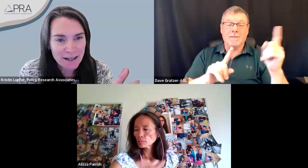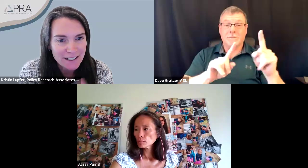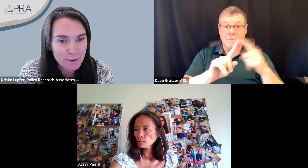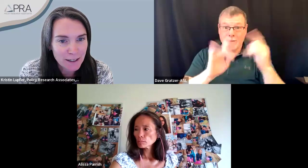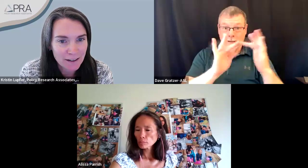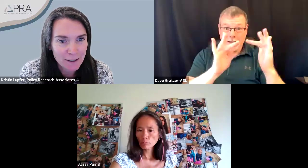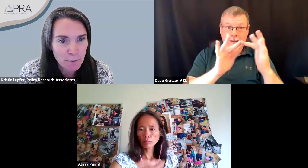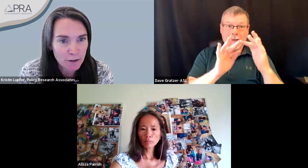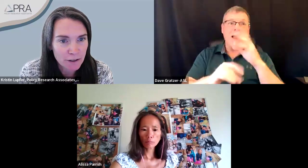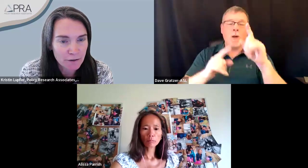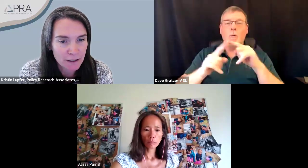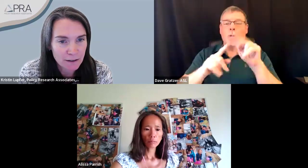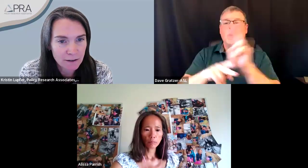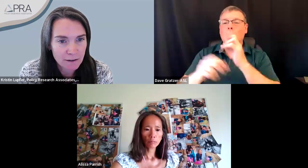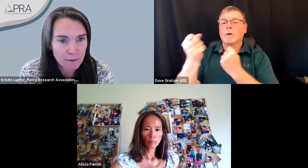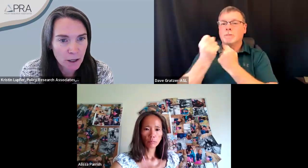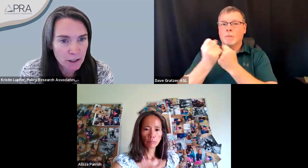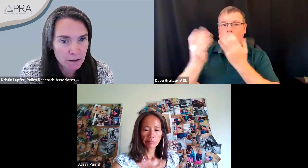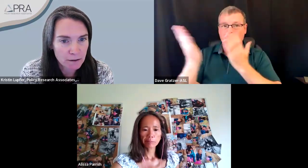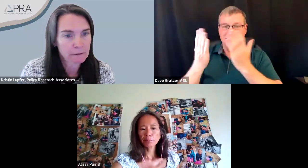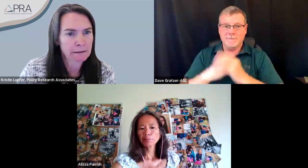and when to use the supportive services project.